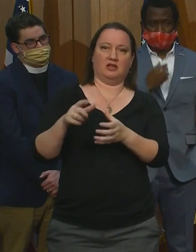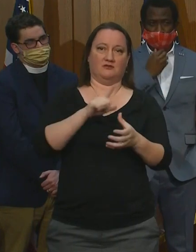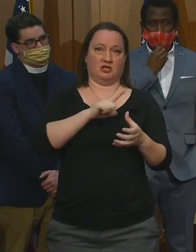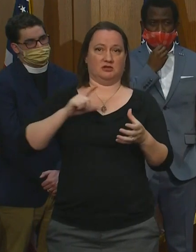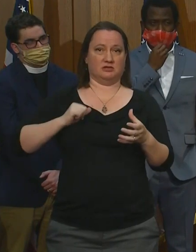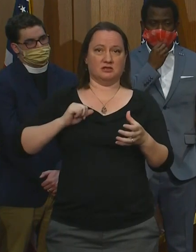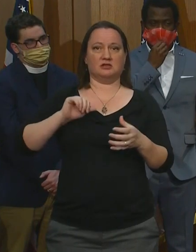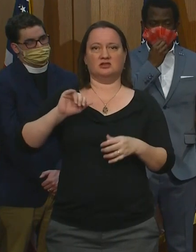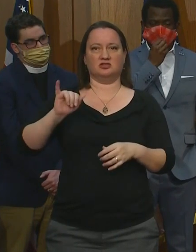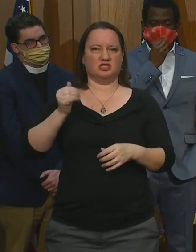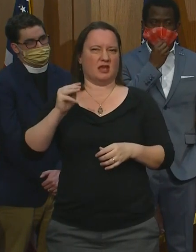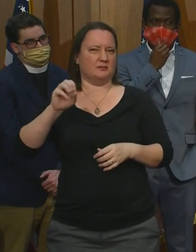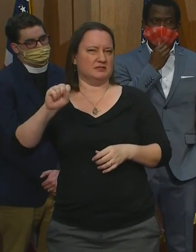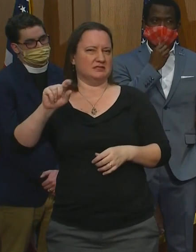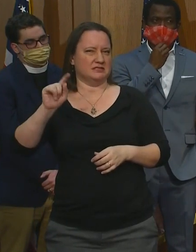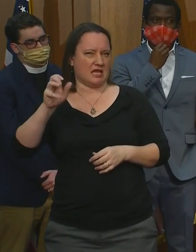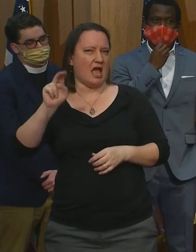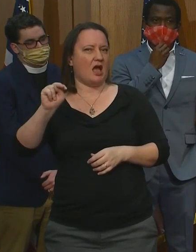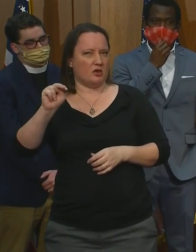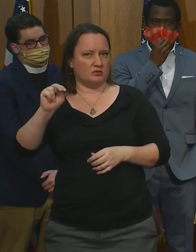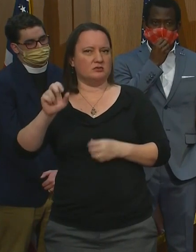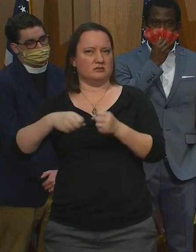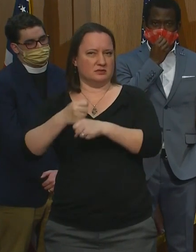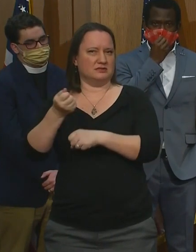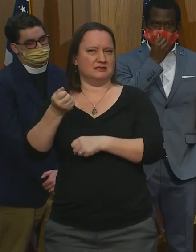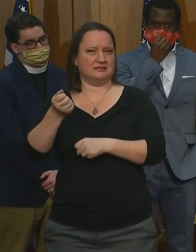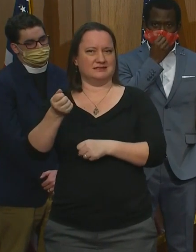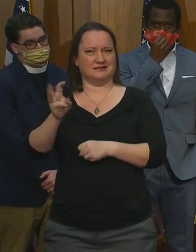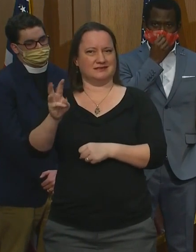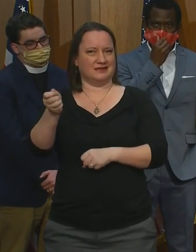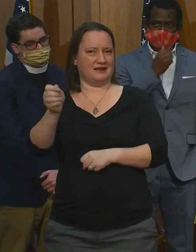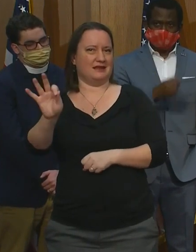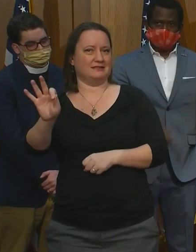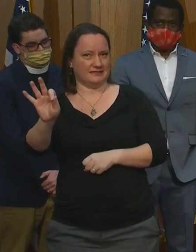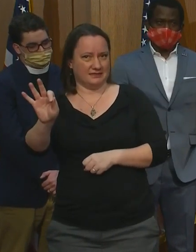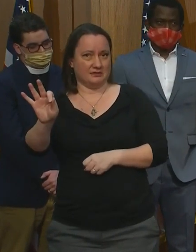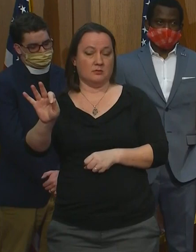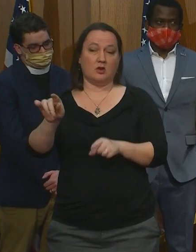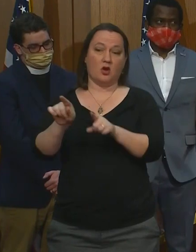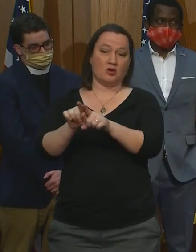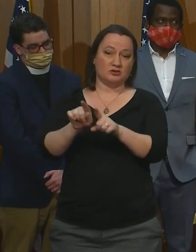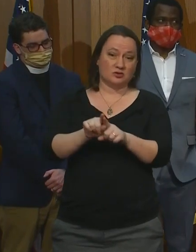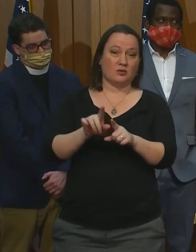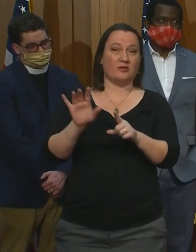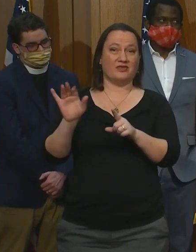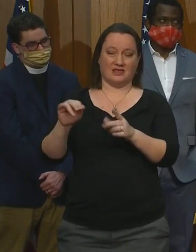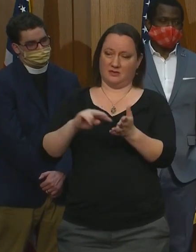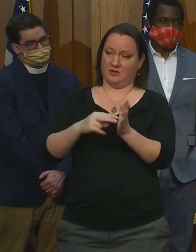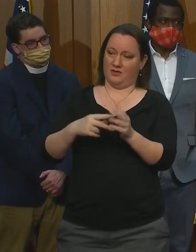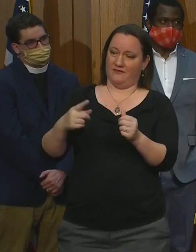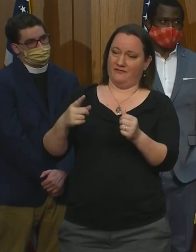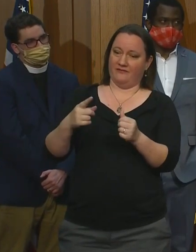GENERAL ASSEMBLY OF VIRGINIA IN JAMESTOWN IN SIXTEEN NINETEEN- BUT WE ALSO COMMEMORATE FOUR